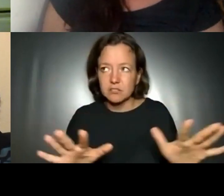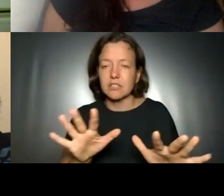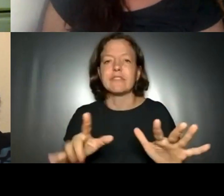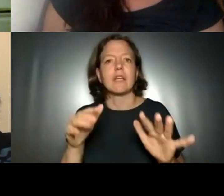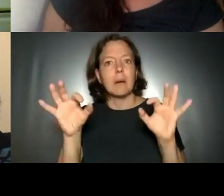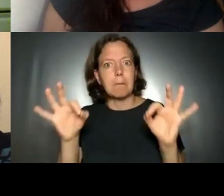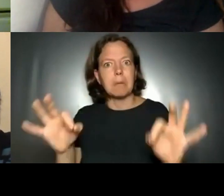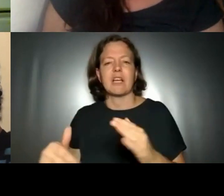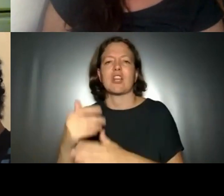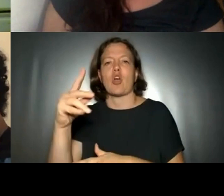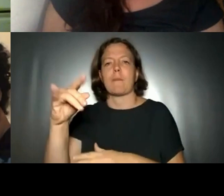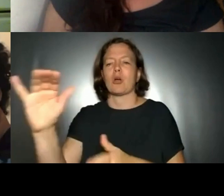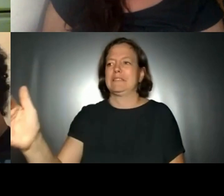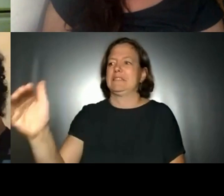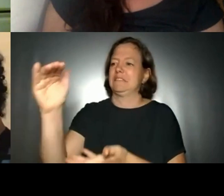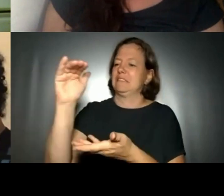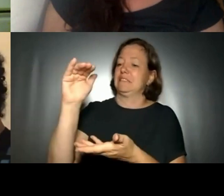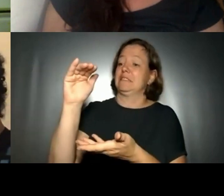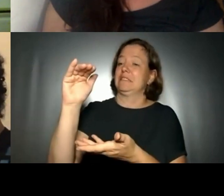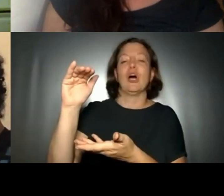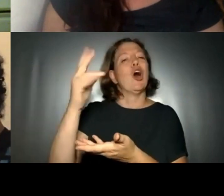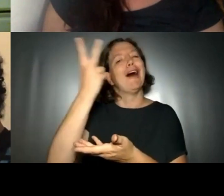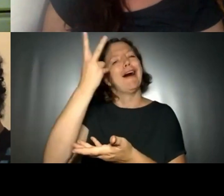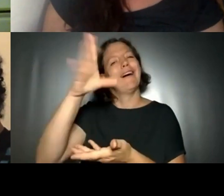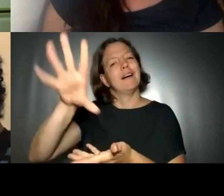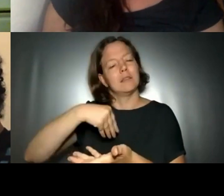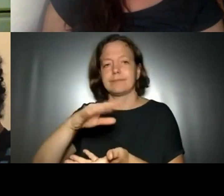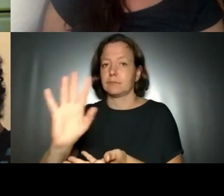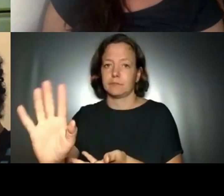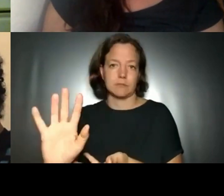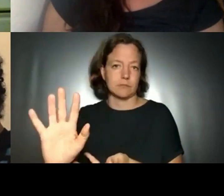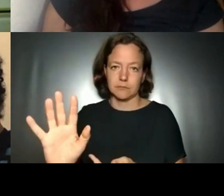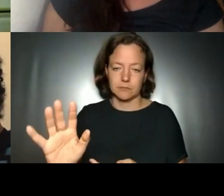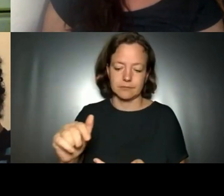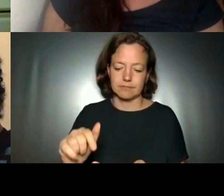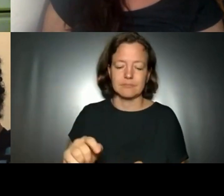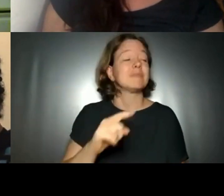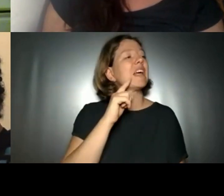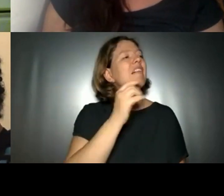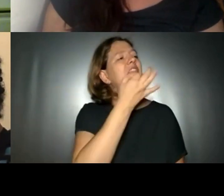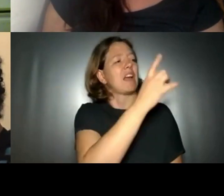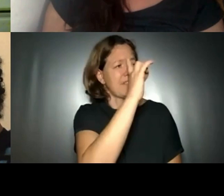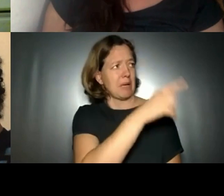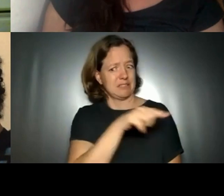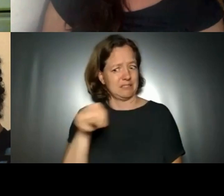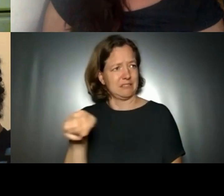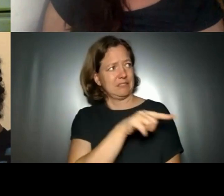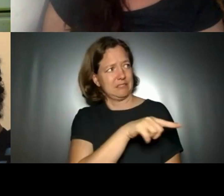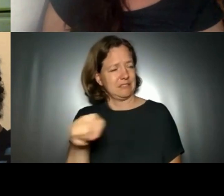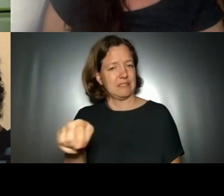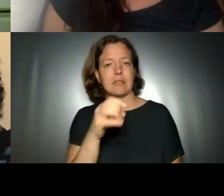It is not something that is just something you should do when it's maybe your first or your second or third project.